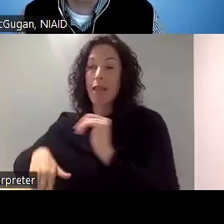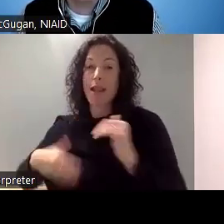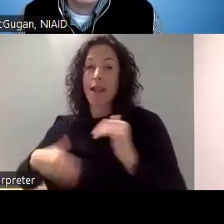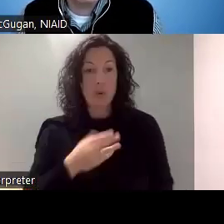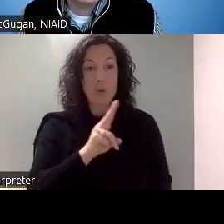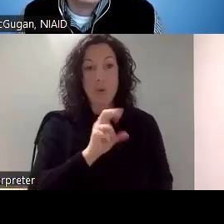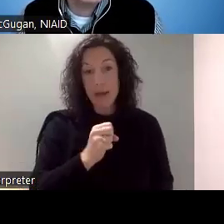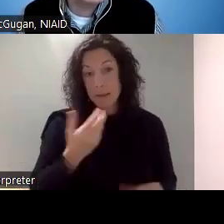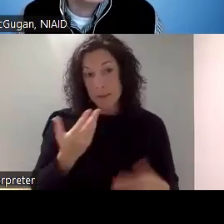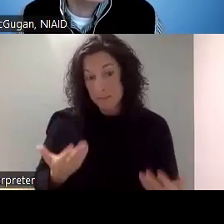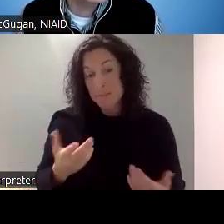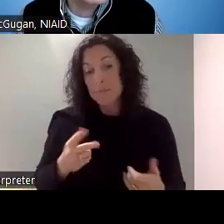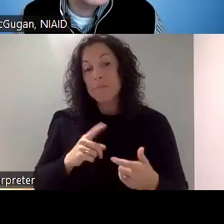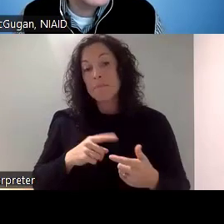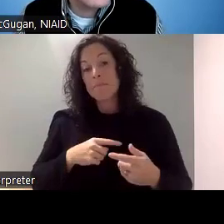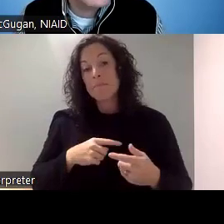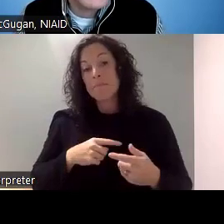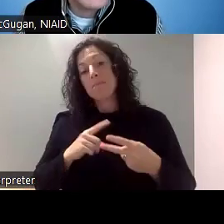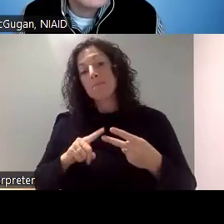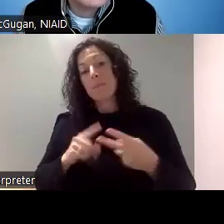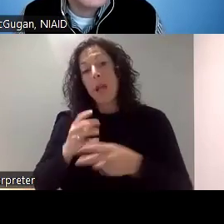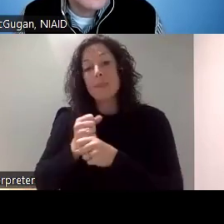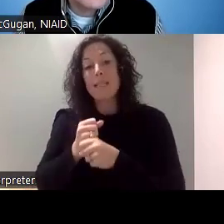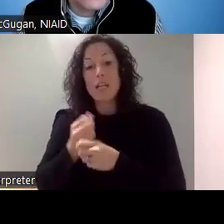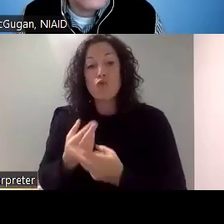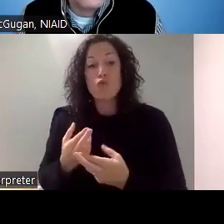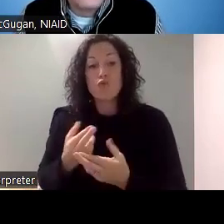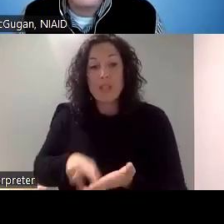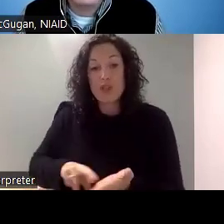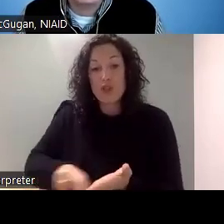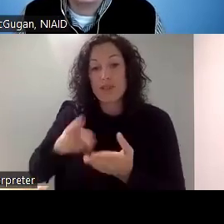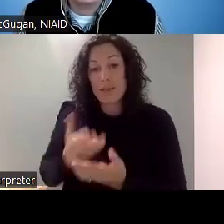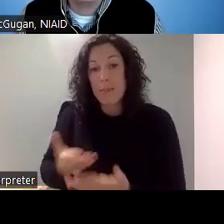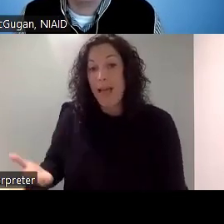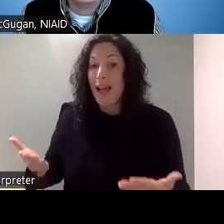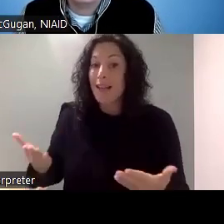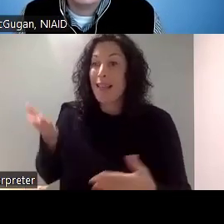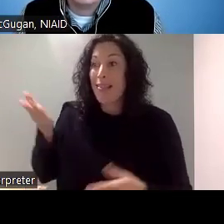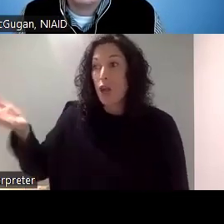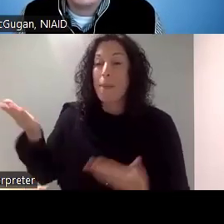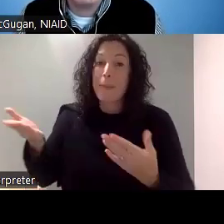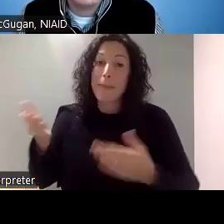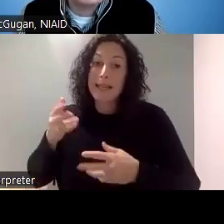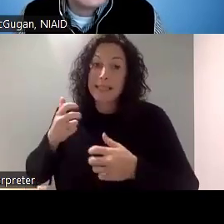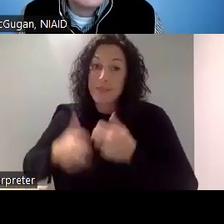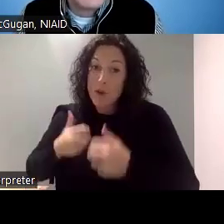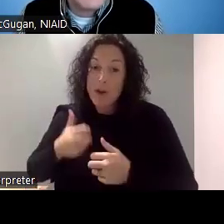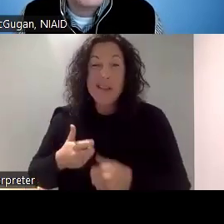It may be difficult to obtain research supplies there. I know of situations where it could take 3 months, 6 months